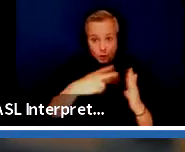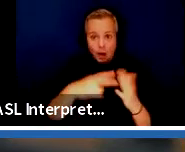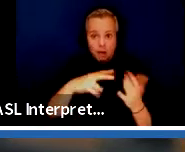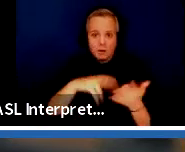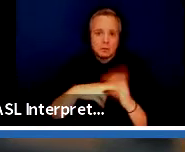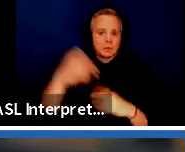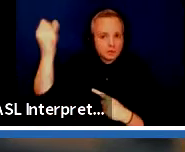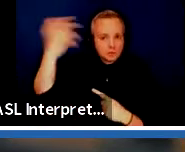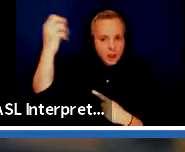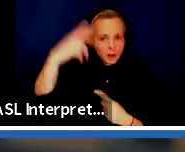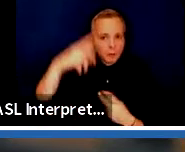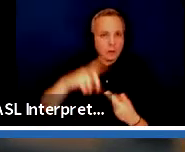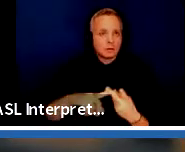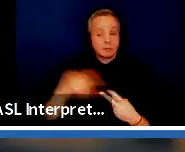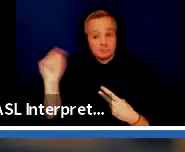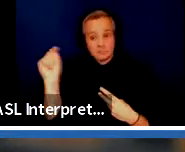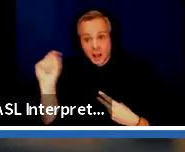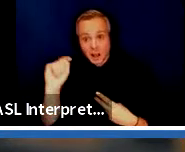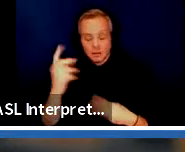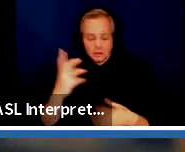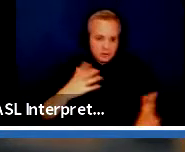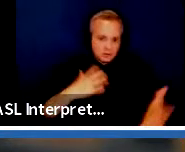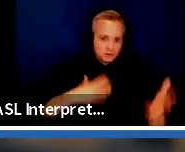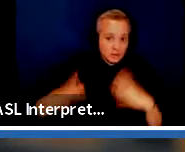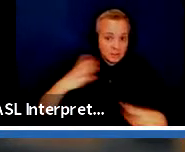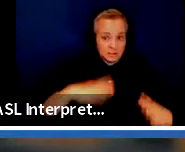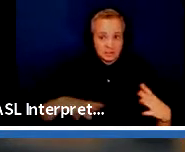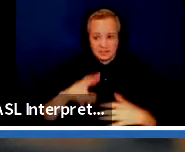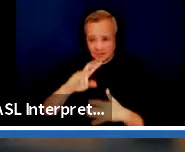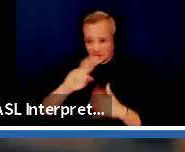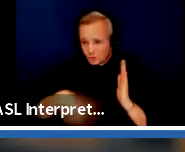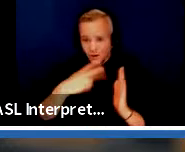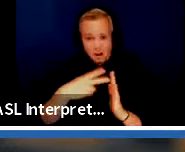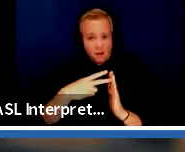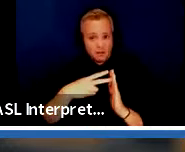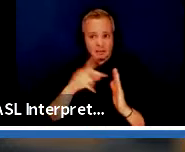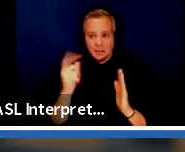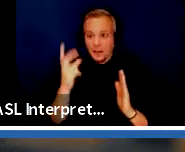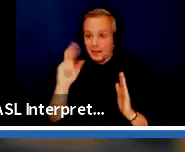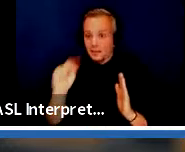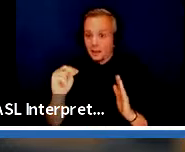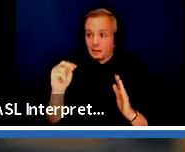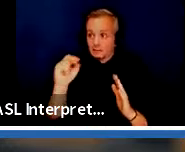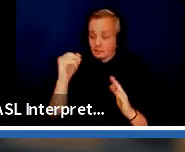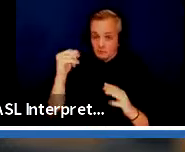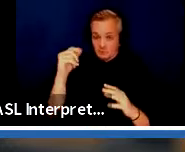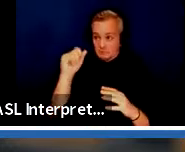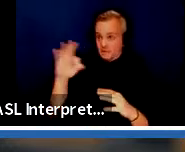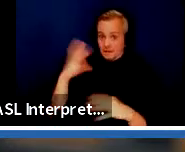DO MY TOILETING, DRESSING, AND THEN WHEN YOU HAVE TO ADD IN ALL THOSE TRANSFERS IN AND OUT OF MY VEHICLE.